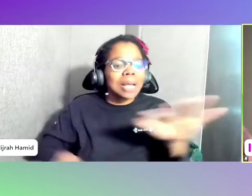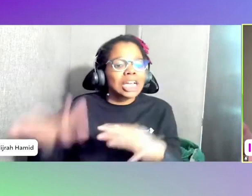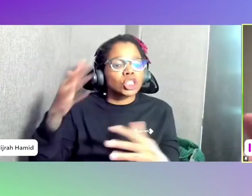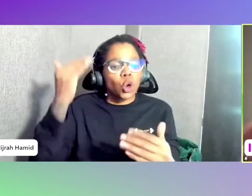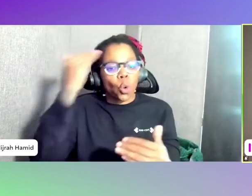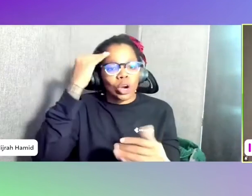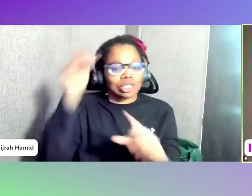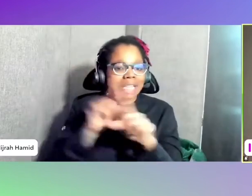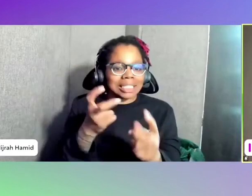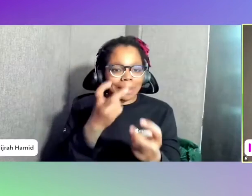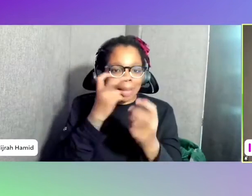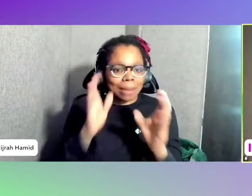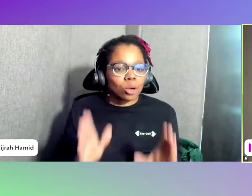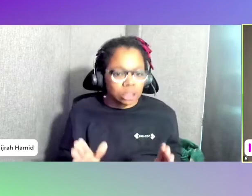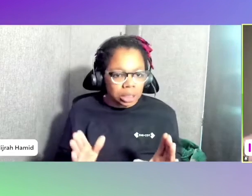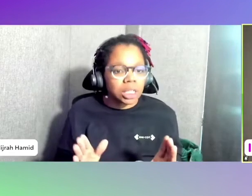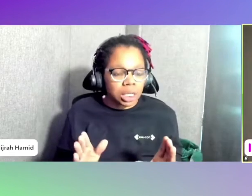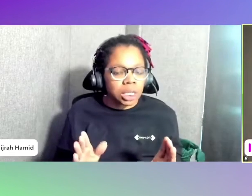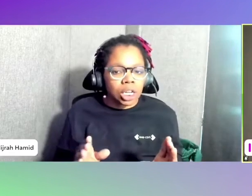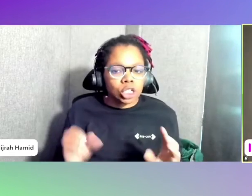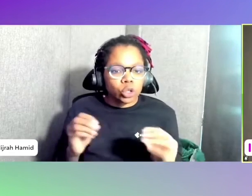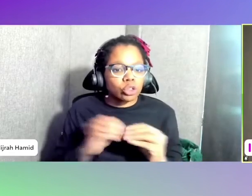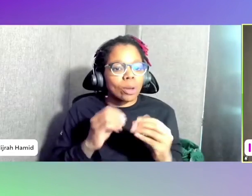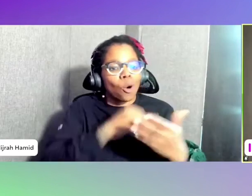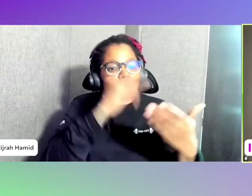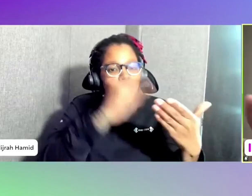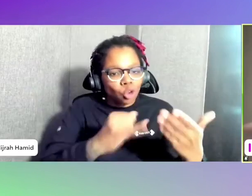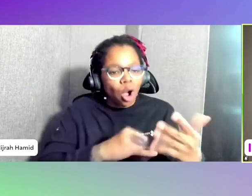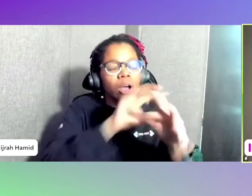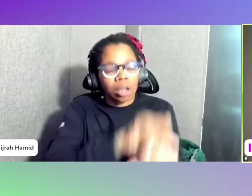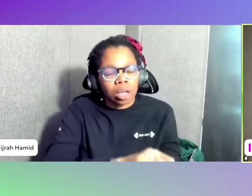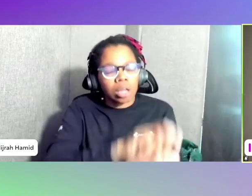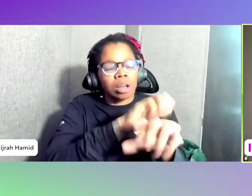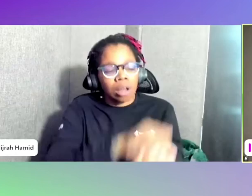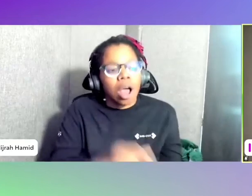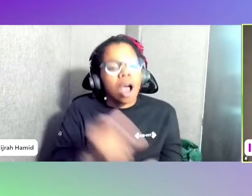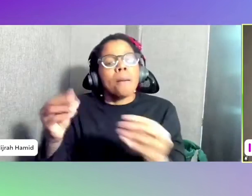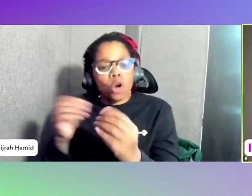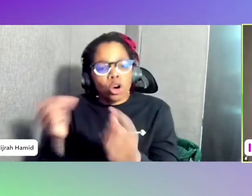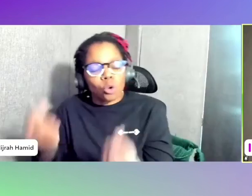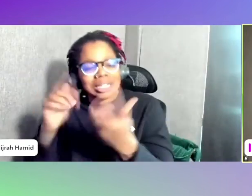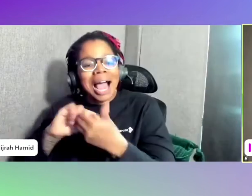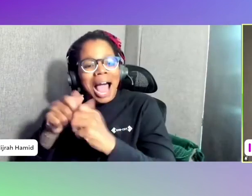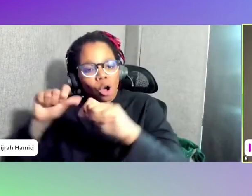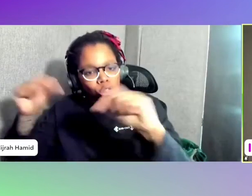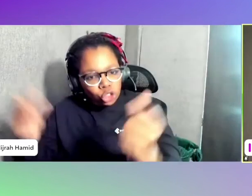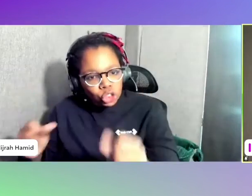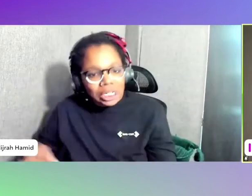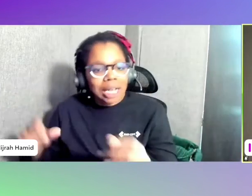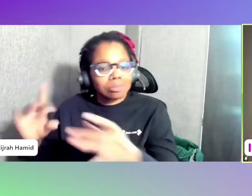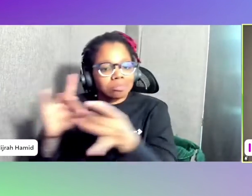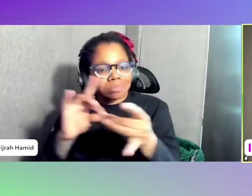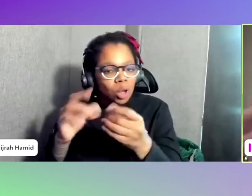drawing and using the blackboard, is that it really taps into more of your spatial awareness as a blind person.